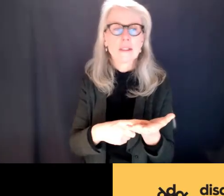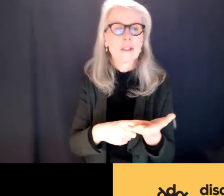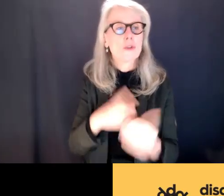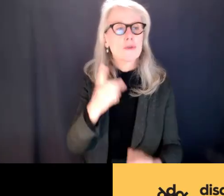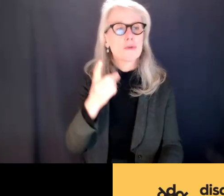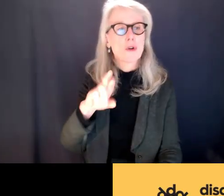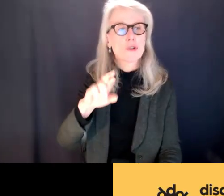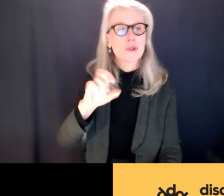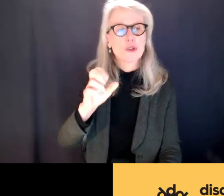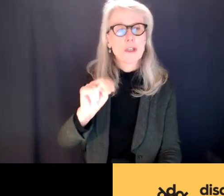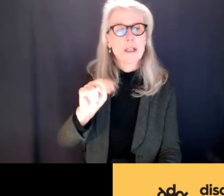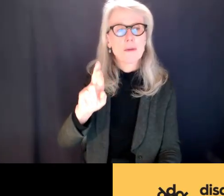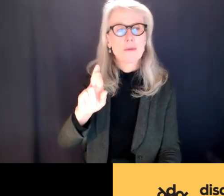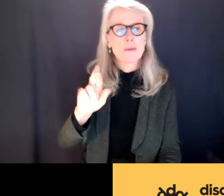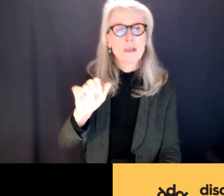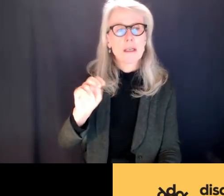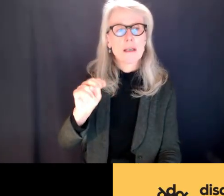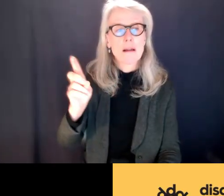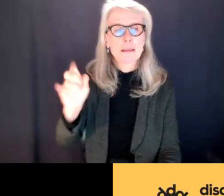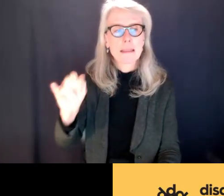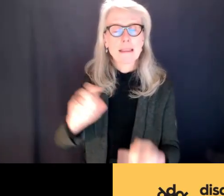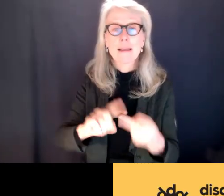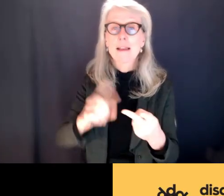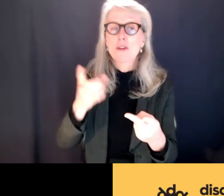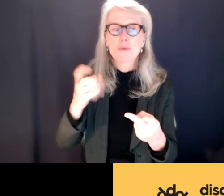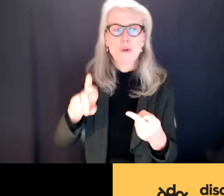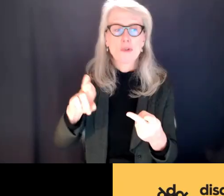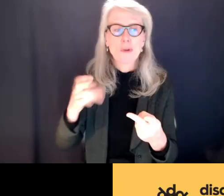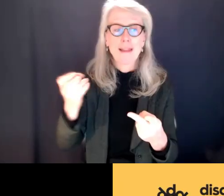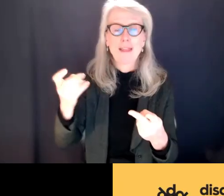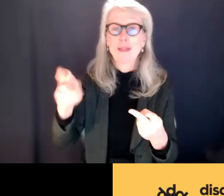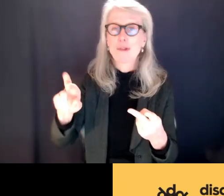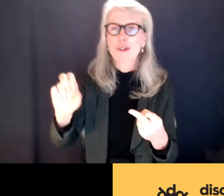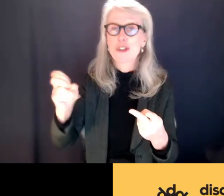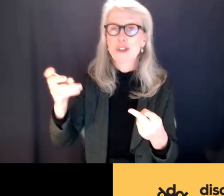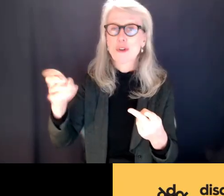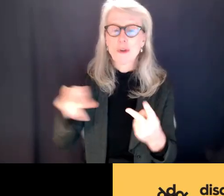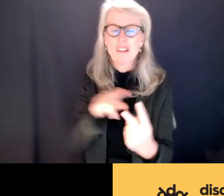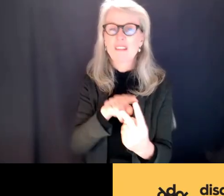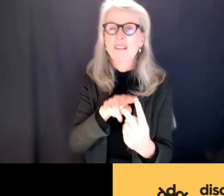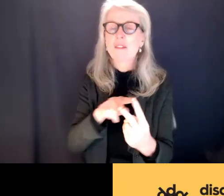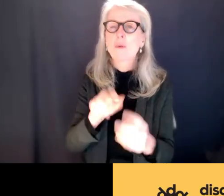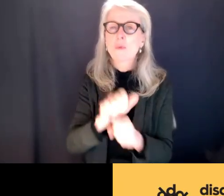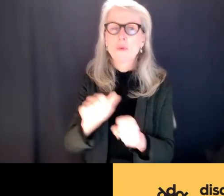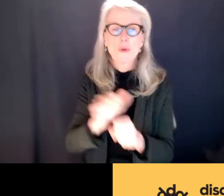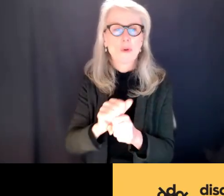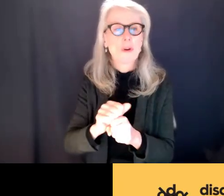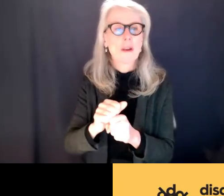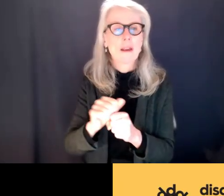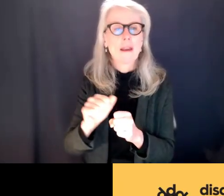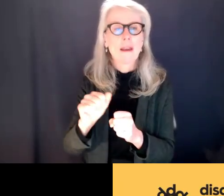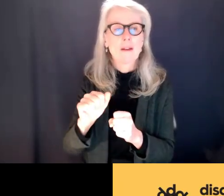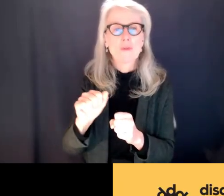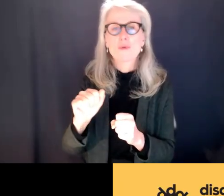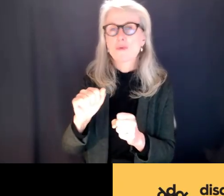and Dr. Heather Shearer, both of Toronto Tech University, as they present a body of work called